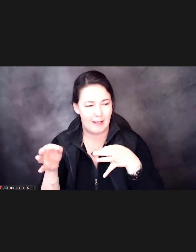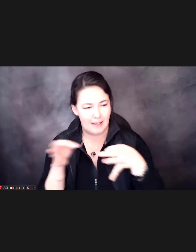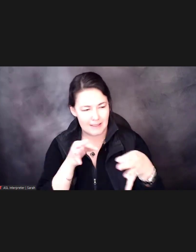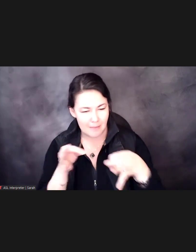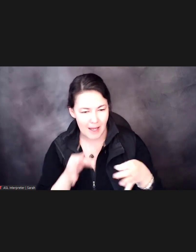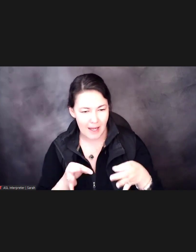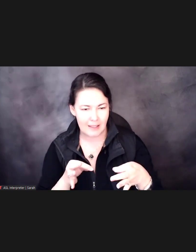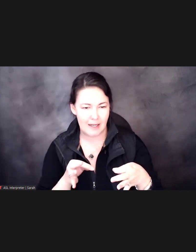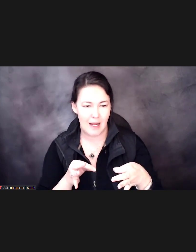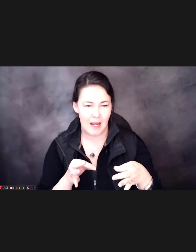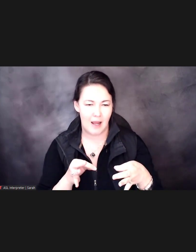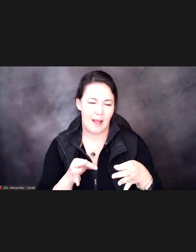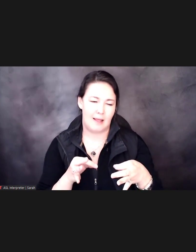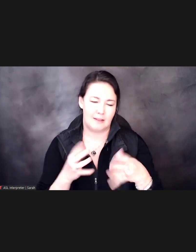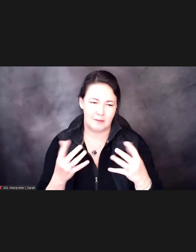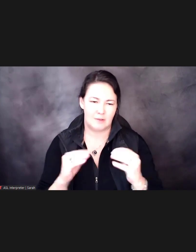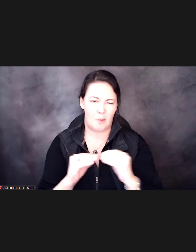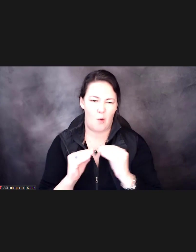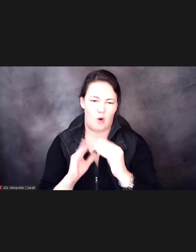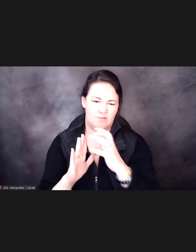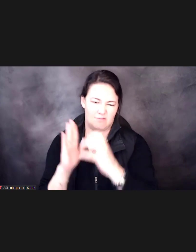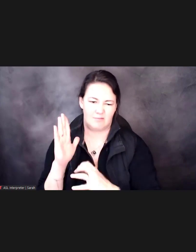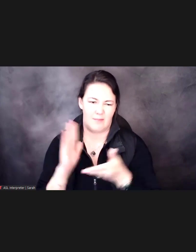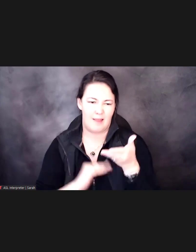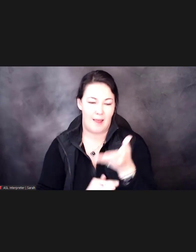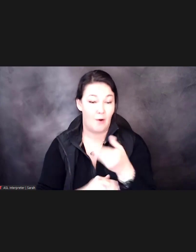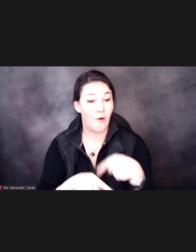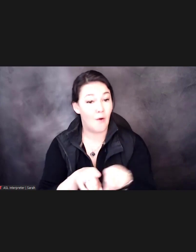we talked about today are available and explained at greater length there.